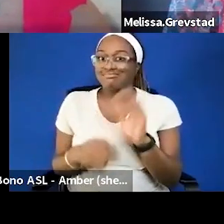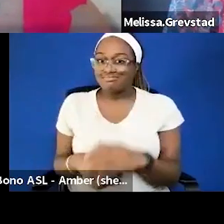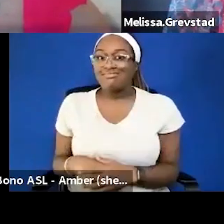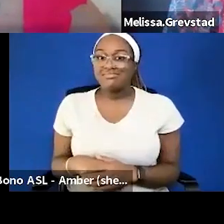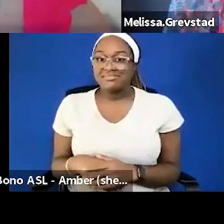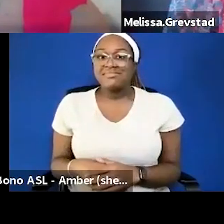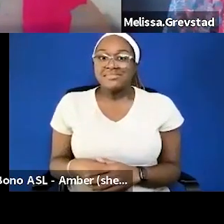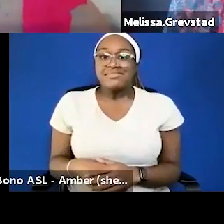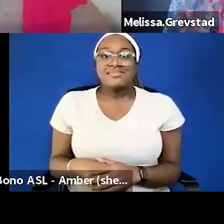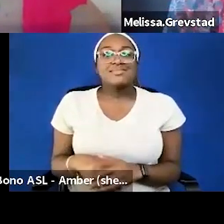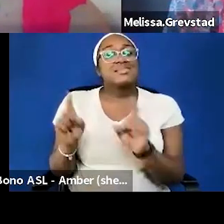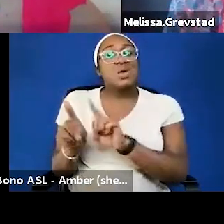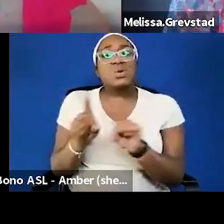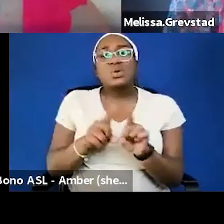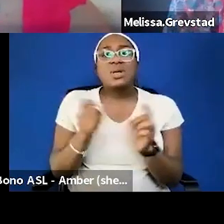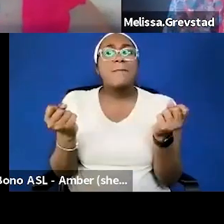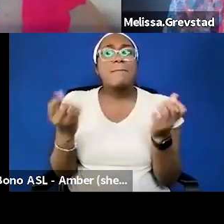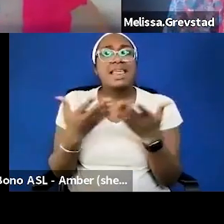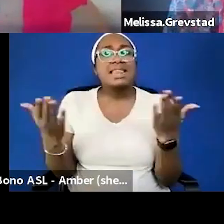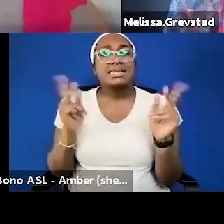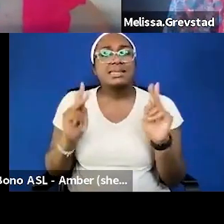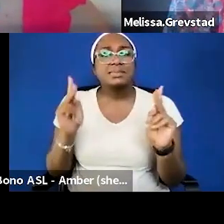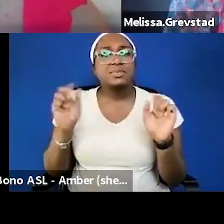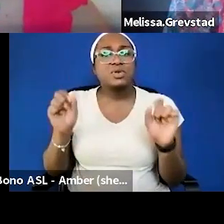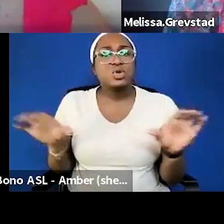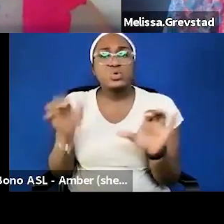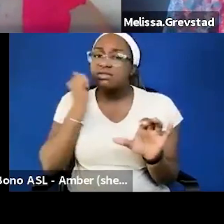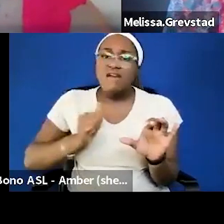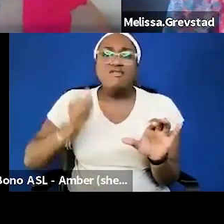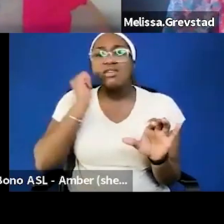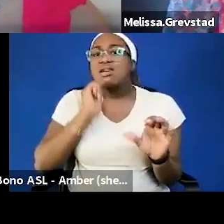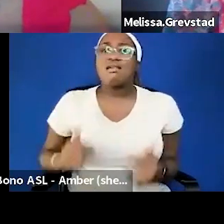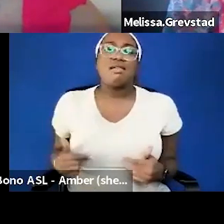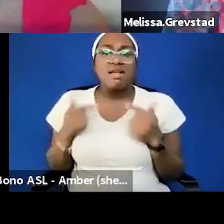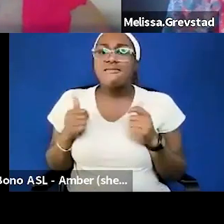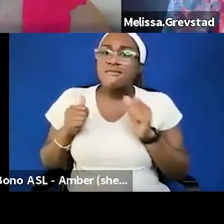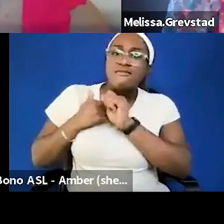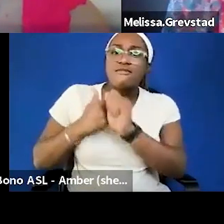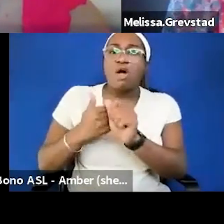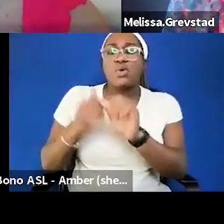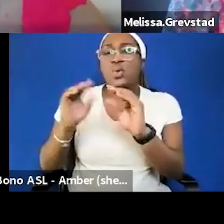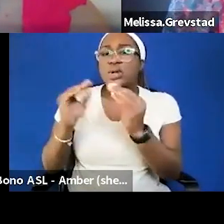But also there's there's a lot of things people can do in their everyday life. I mean, following organizations like Naphtha